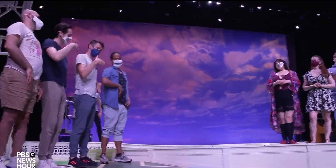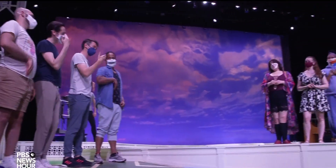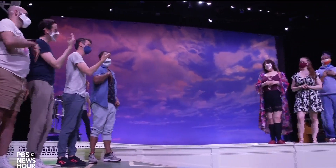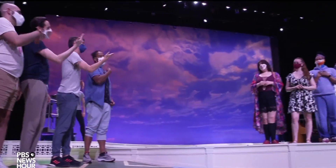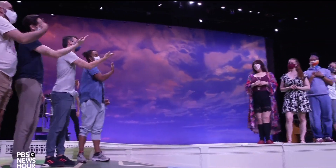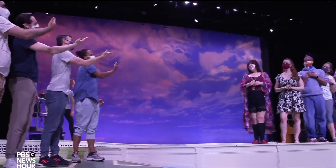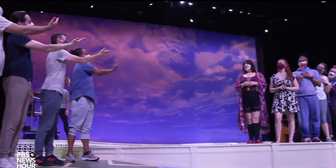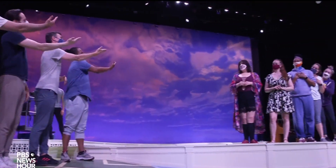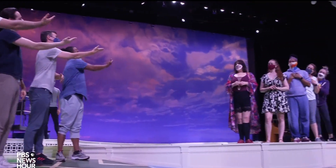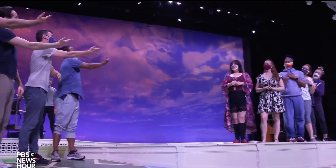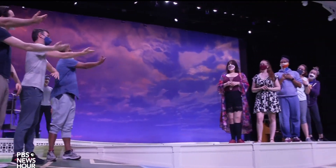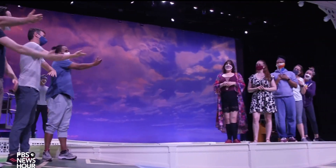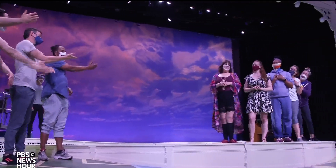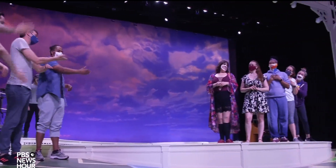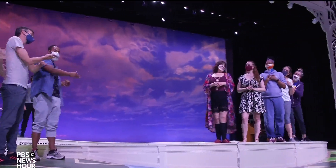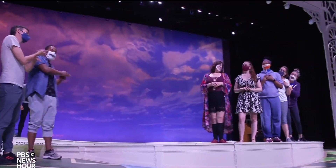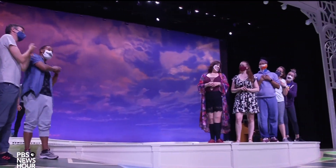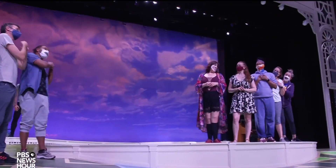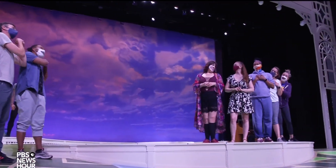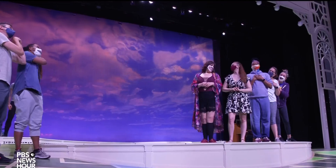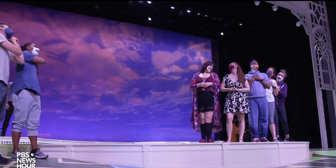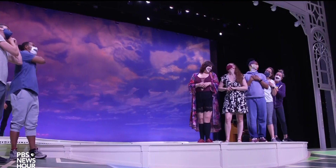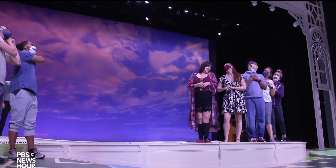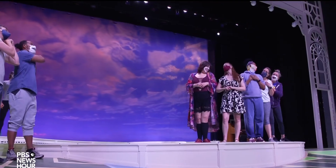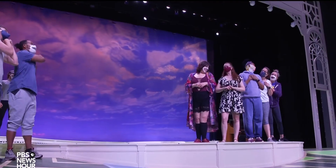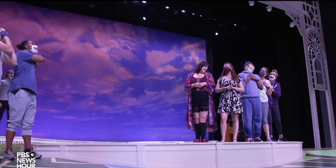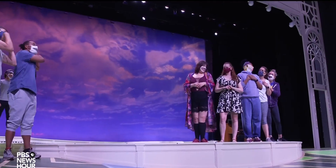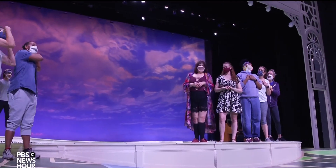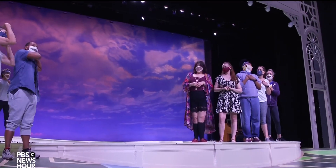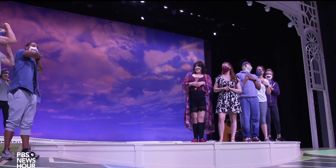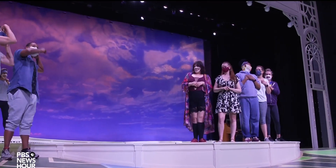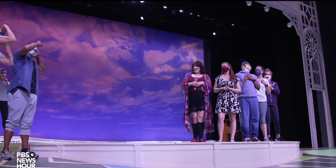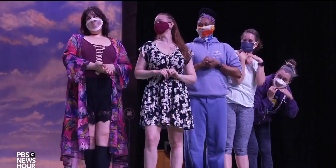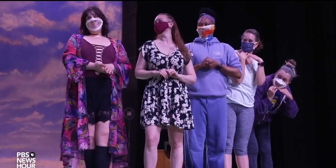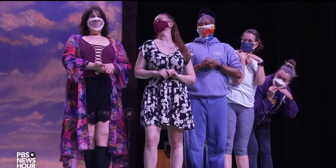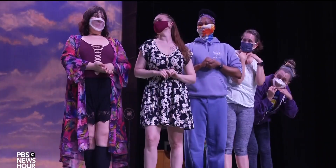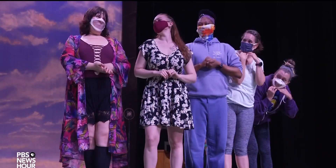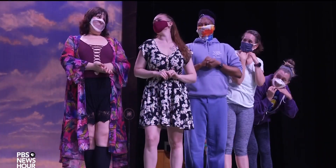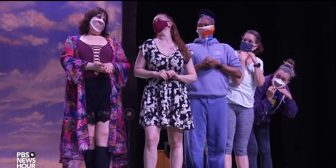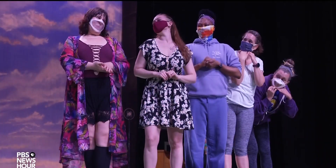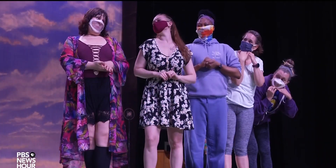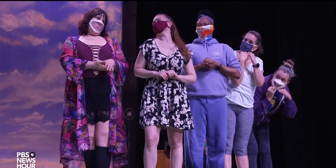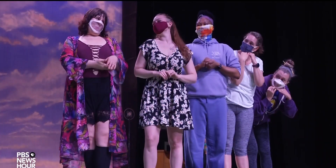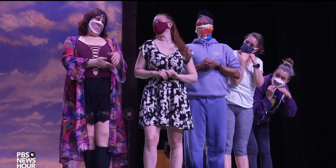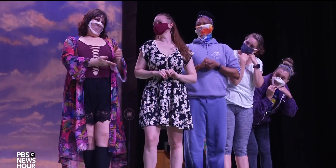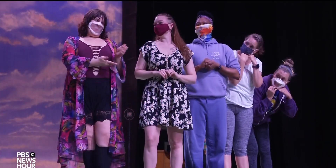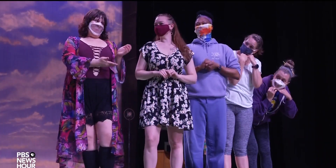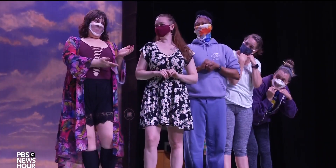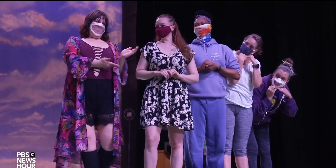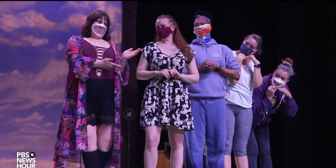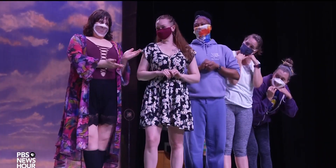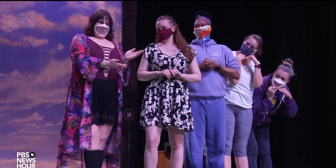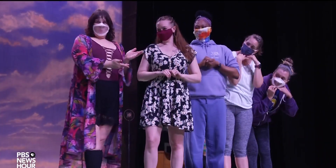It's a diverse cast of actors unites their voices and hands in harmony